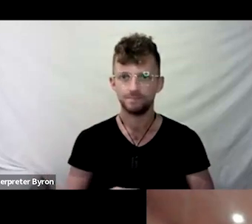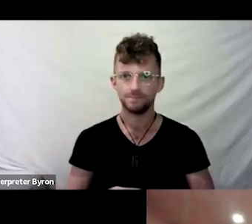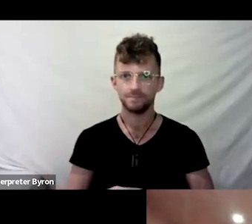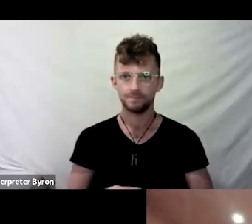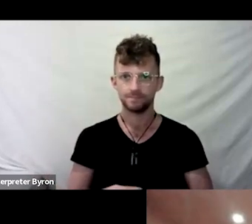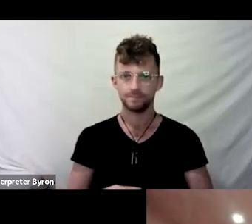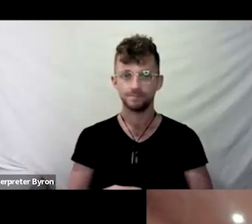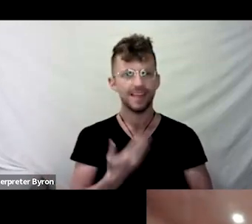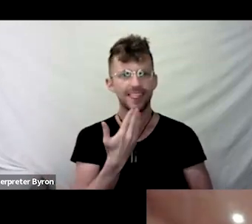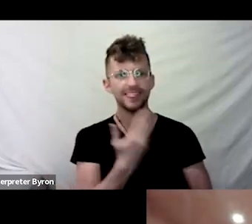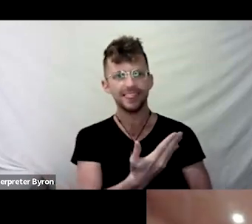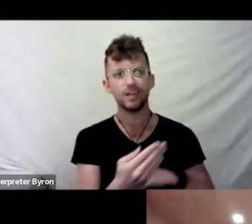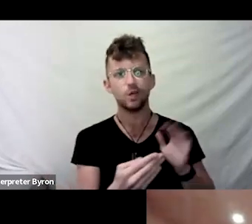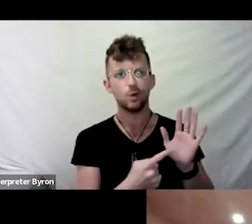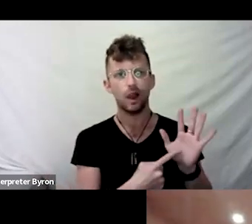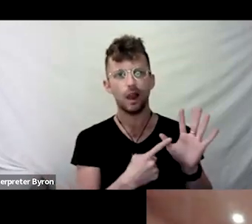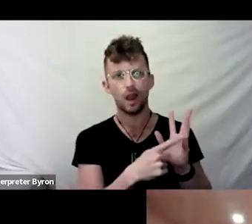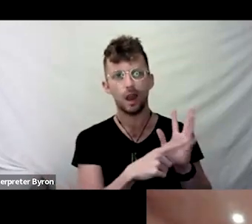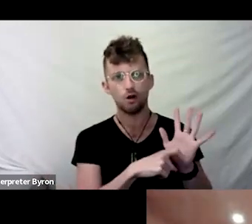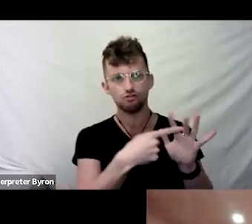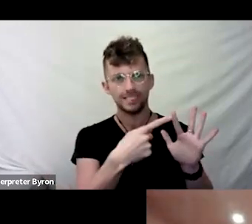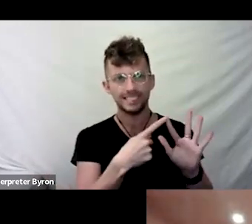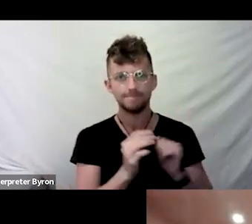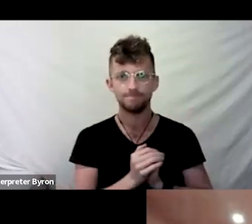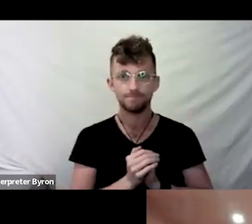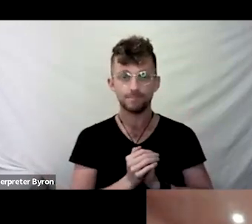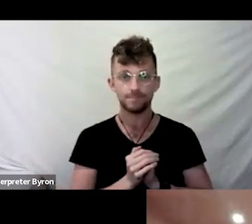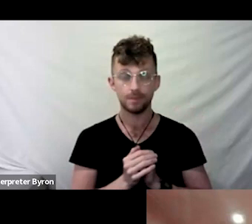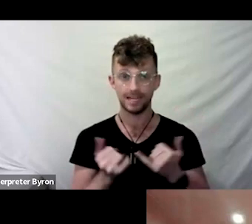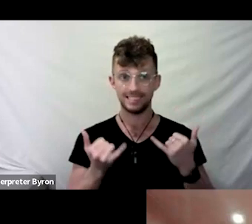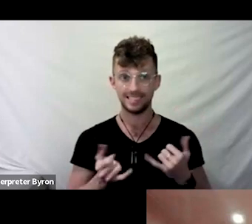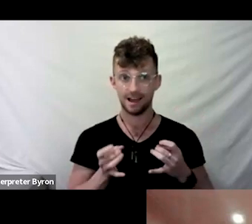So I’m just going to start by saying that Whaikaha focuses on listening